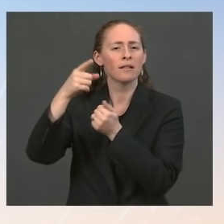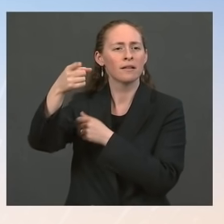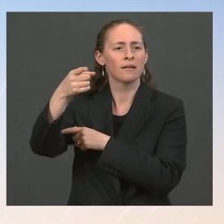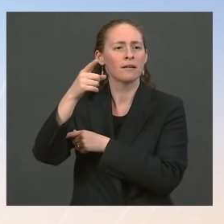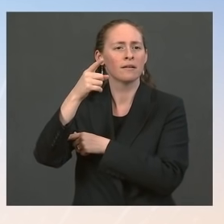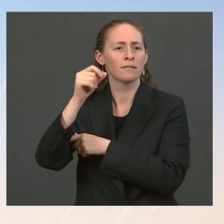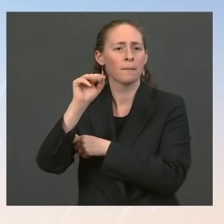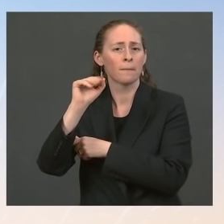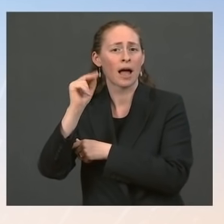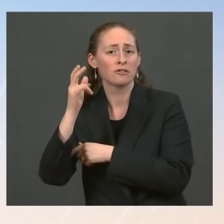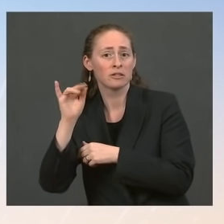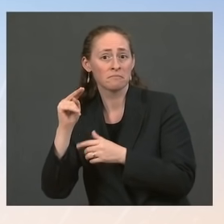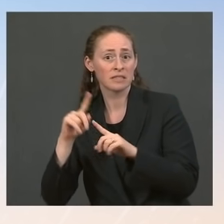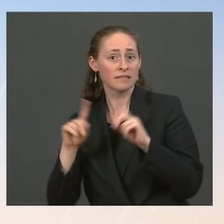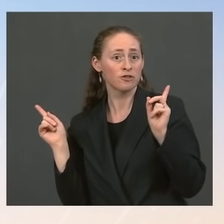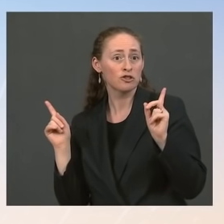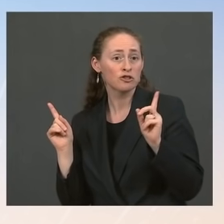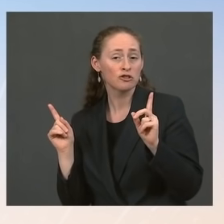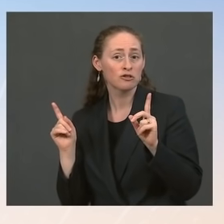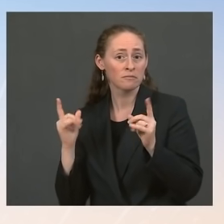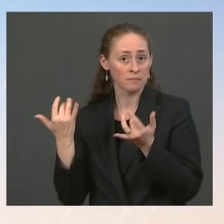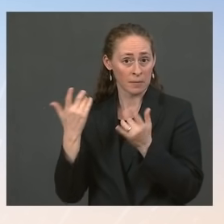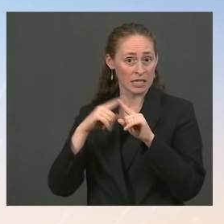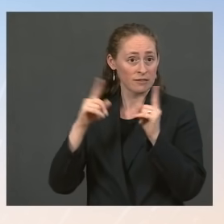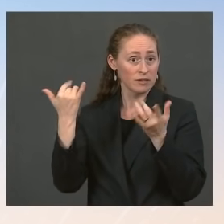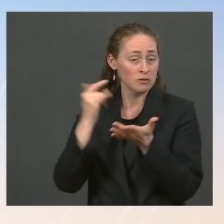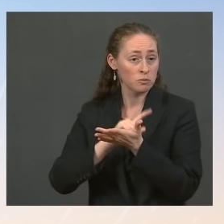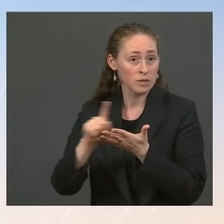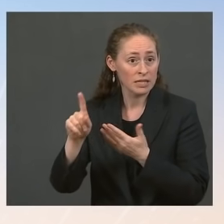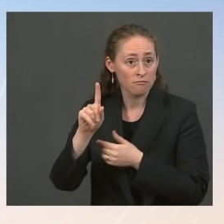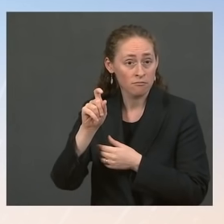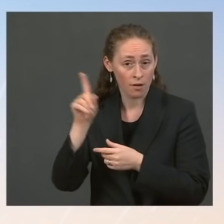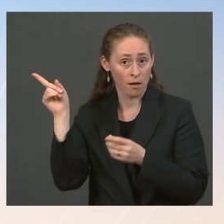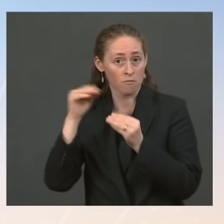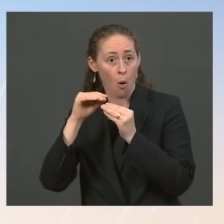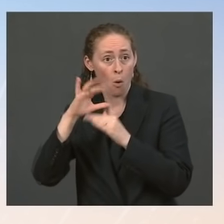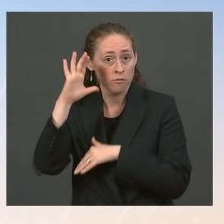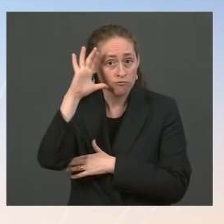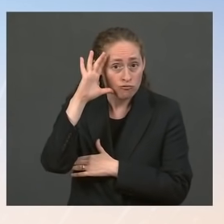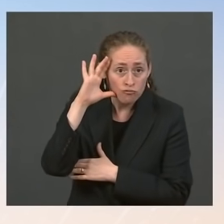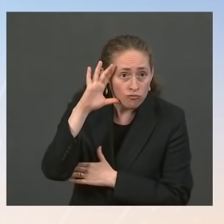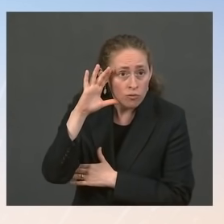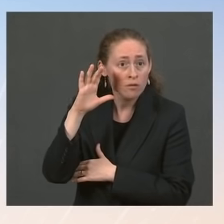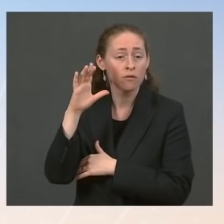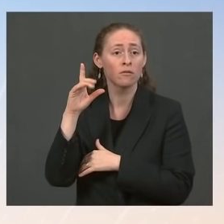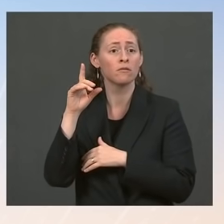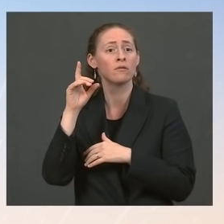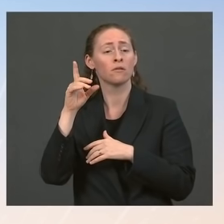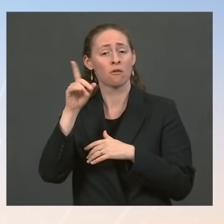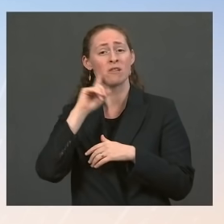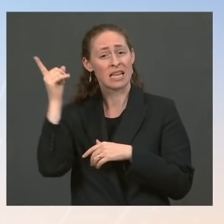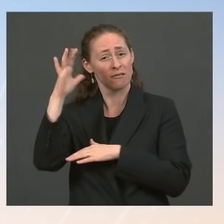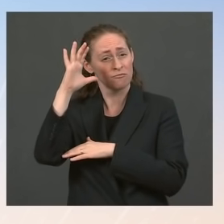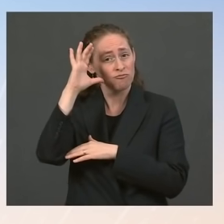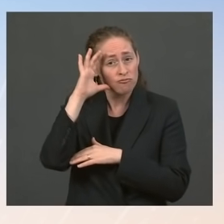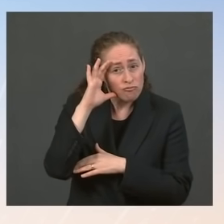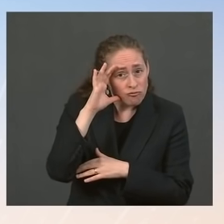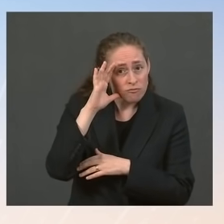In other words, is he listening? Does he go into these meetings to listen, to hear what they're saying? Is he going into these meetings